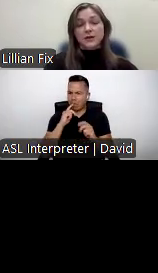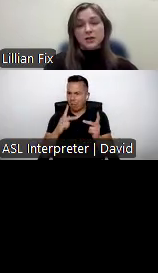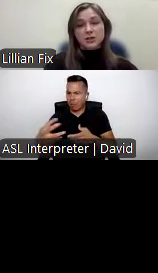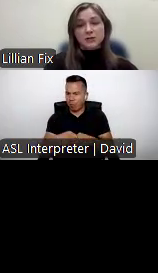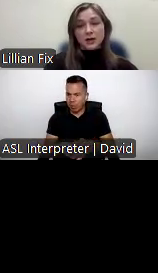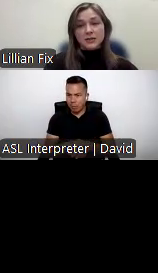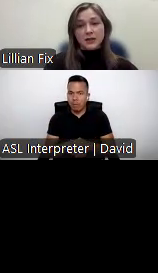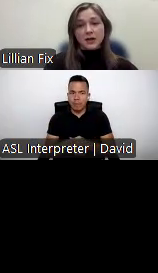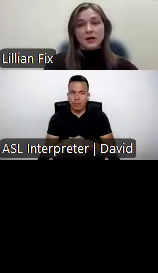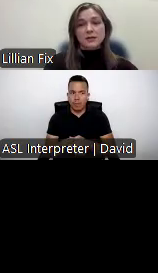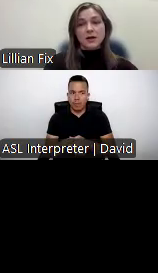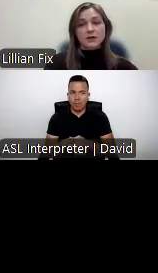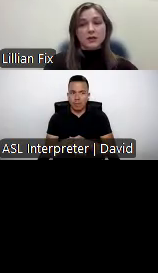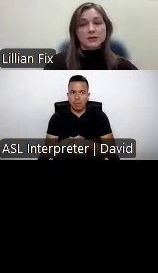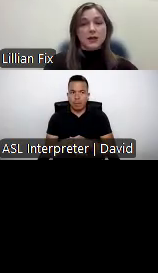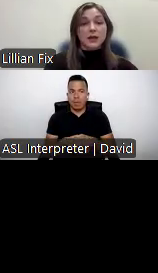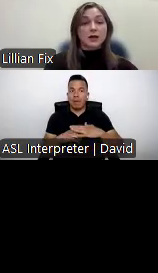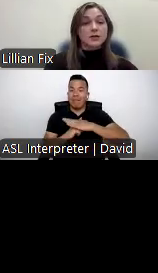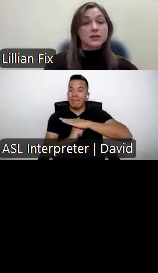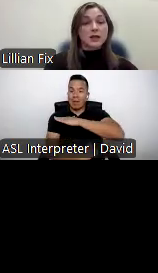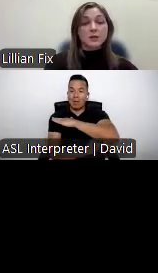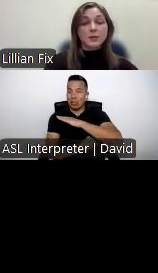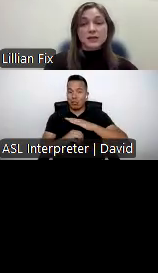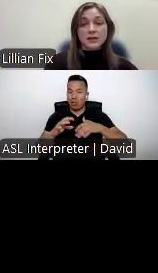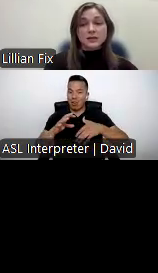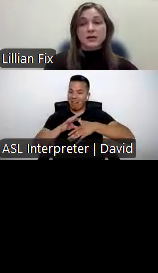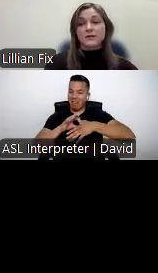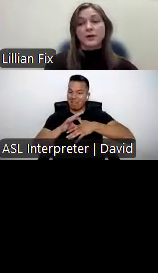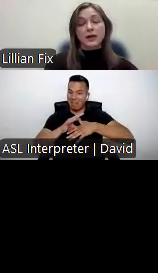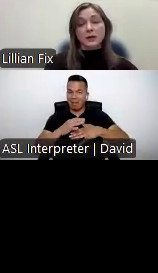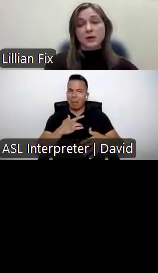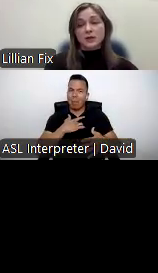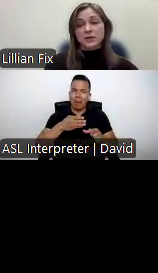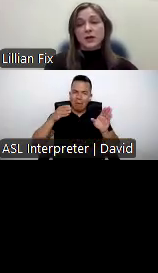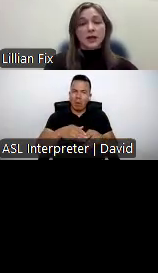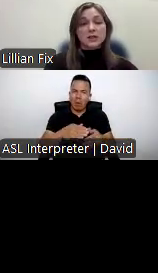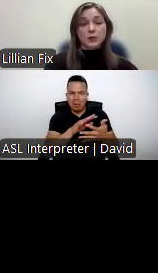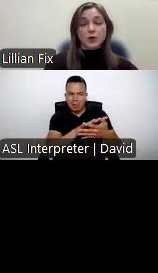the foundational content areas cover things like understanding the basics of how AI works,